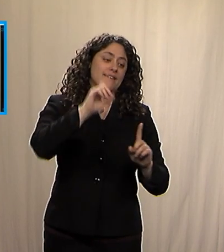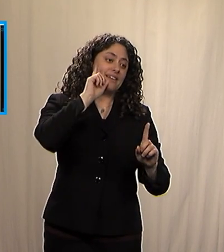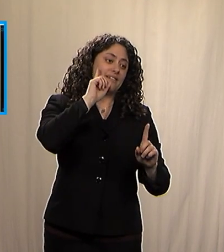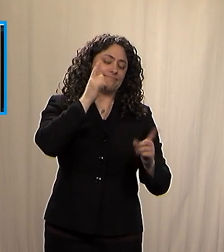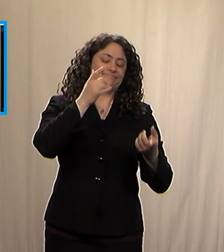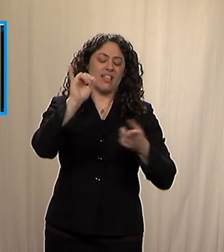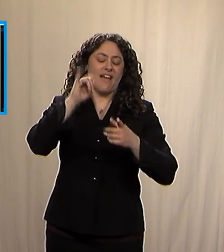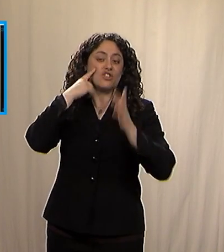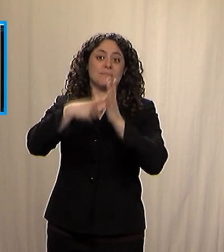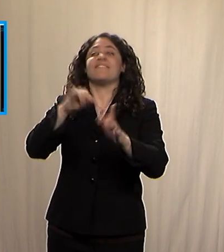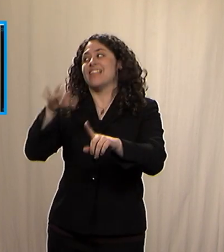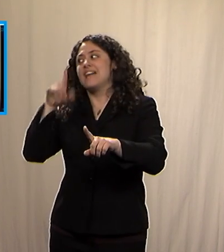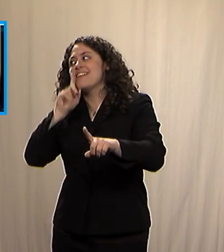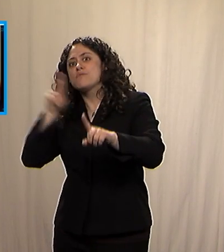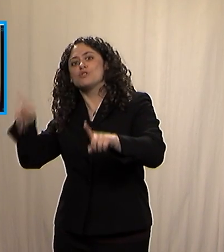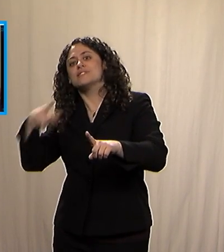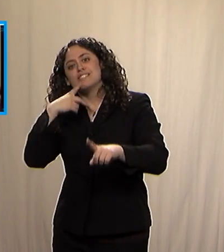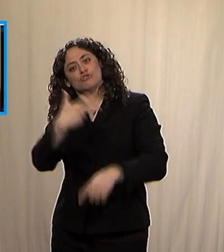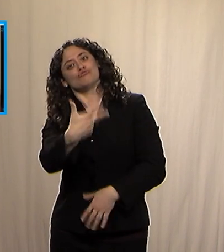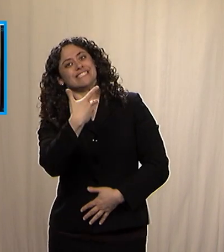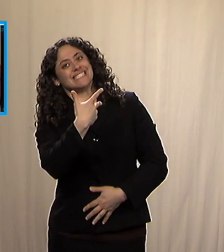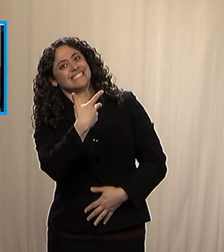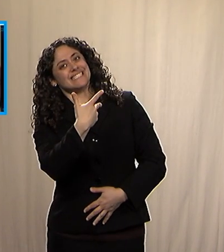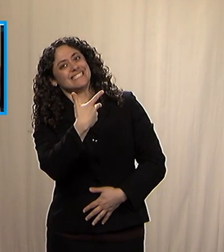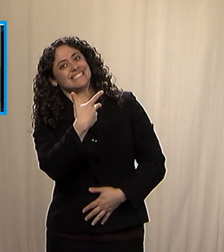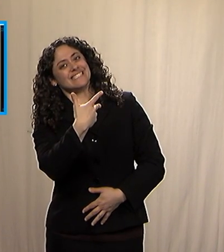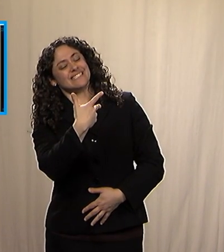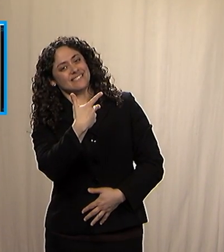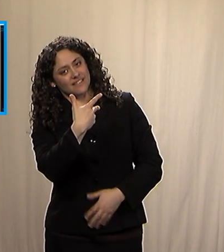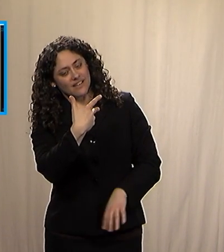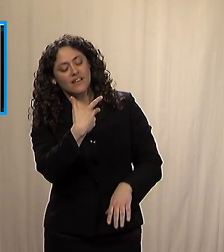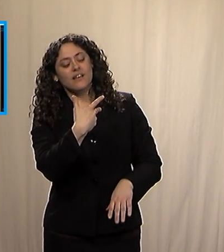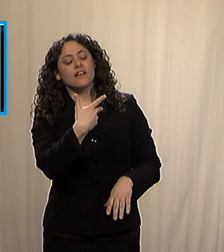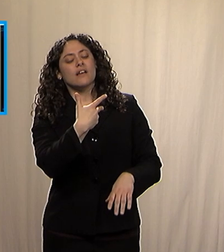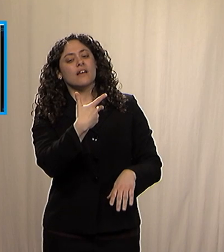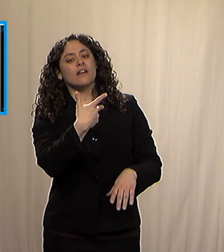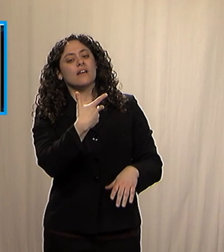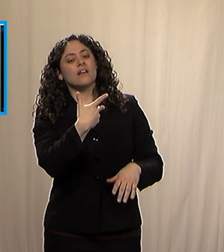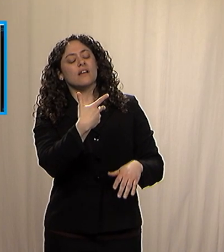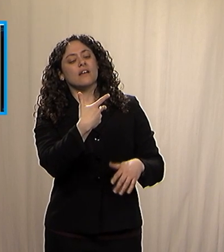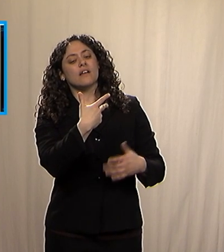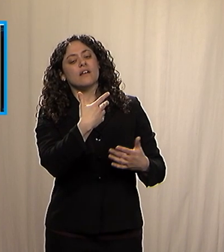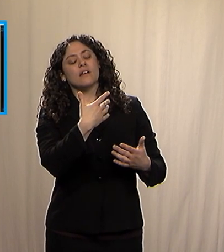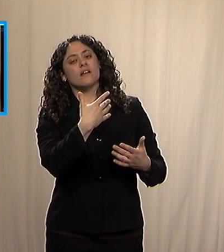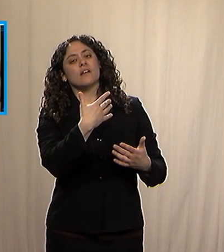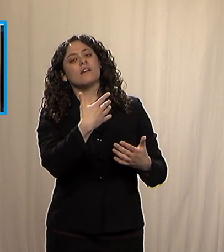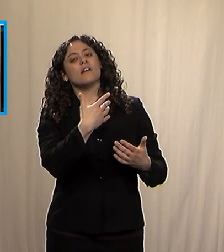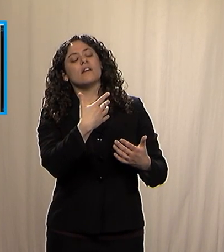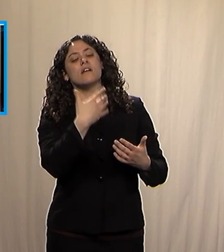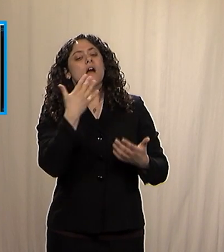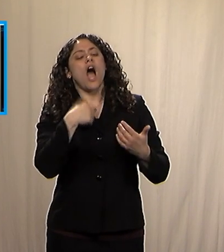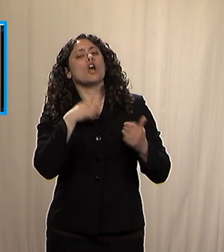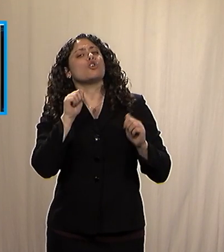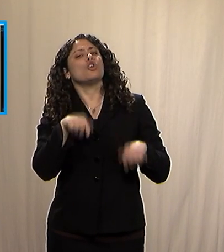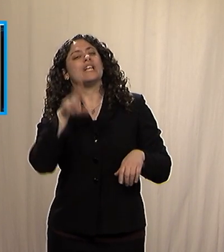and the hearing person says that and might sign that back, or copy the sign. And kind of allowing people to do that.